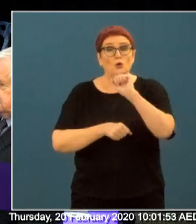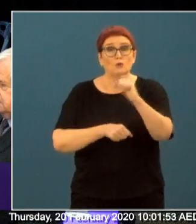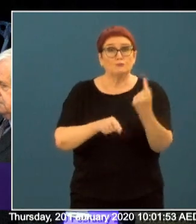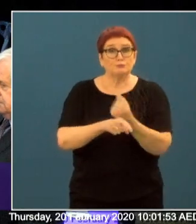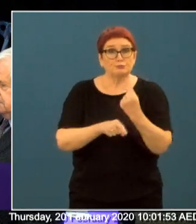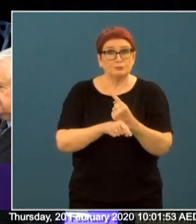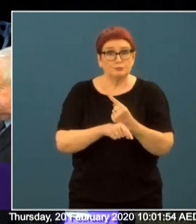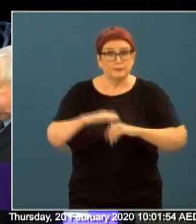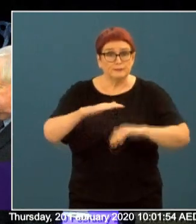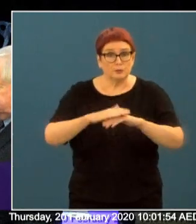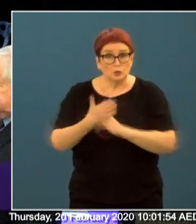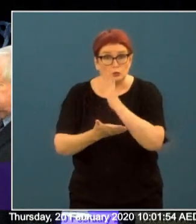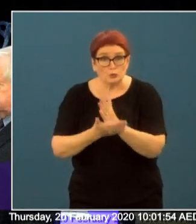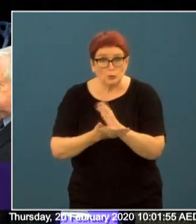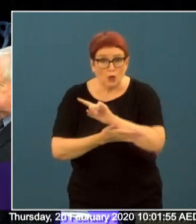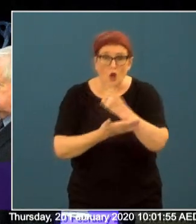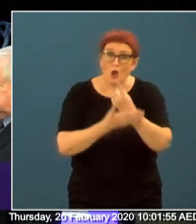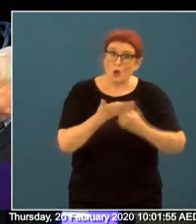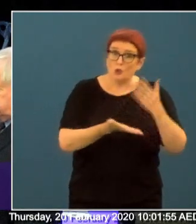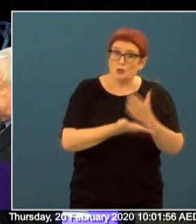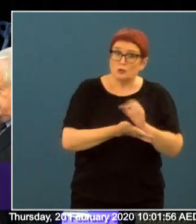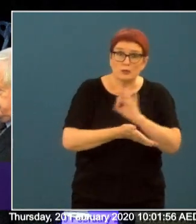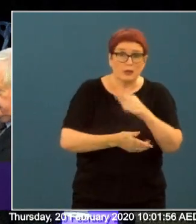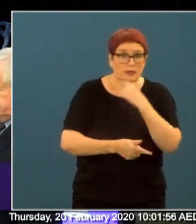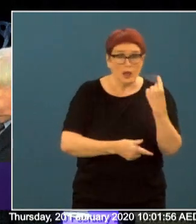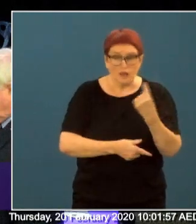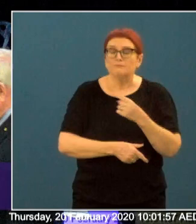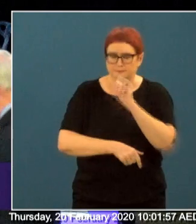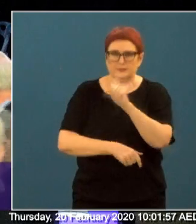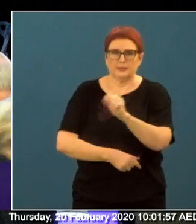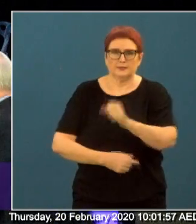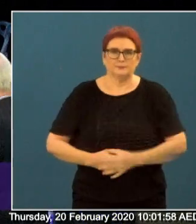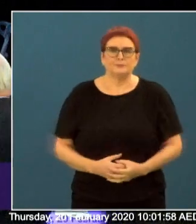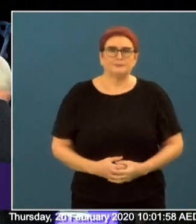shall be the truth, the whole truth, and nothing but the truth? I do. Thank you, Professor Leeder.